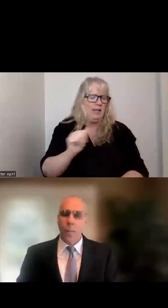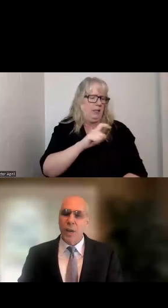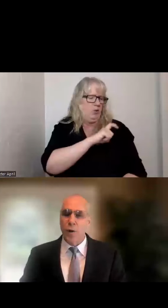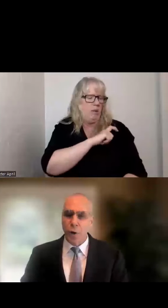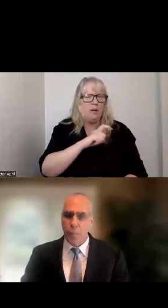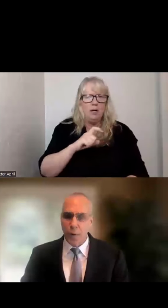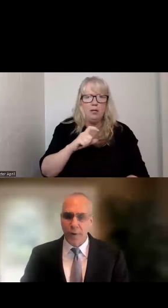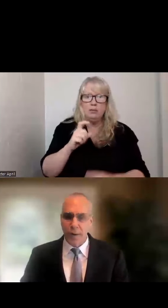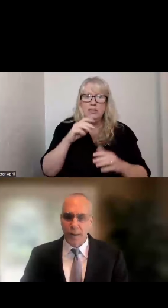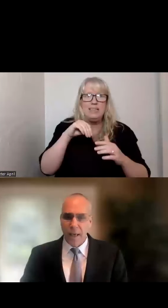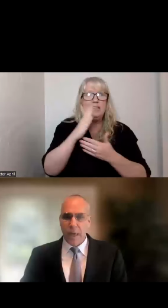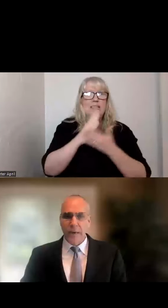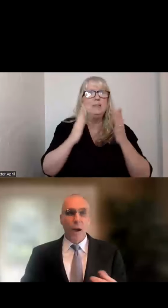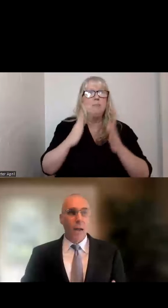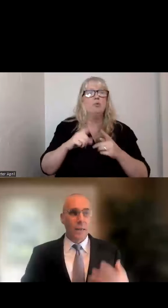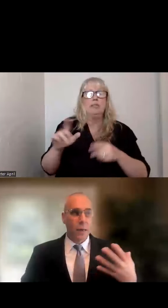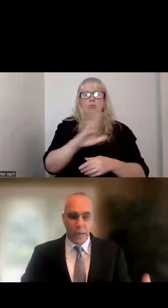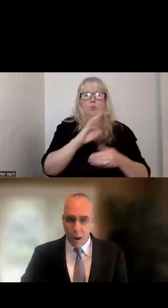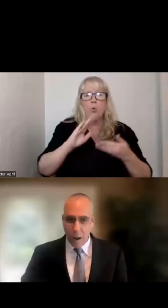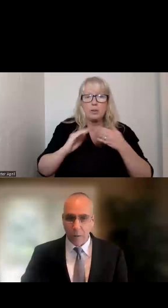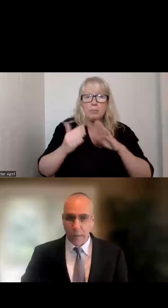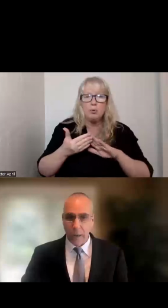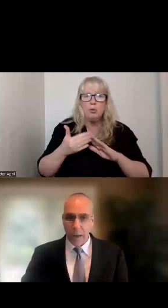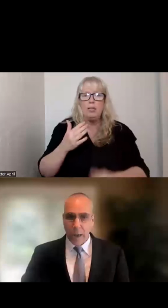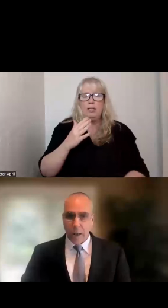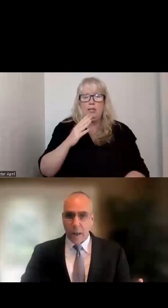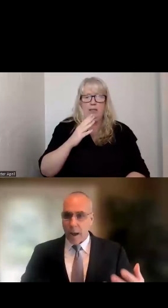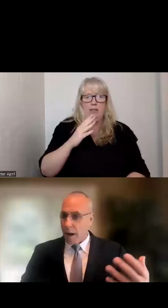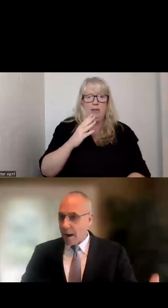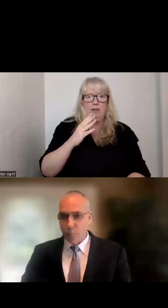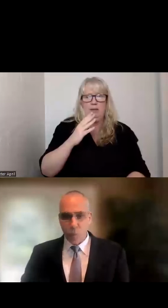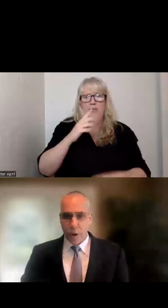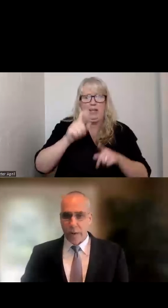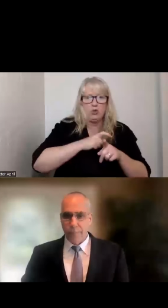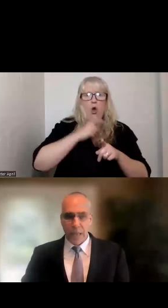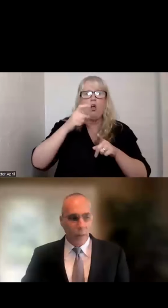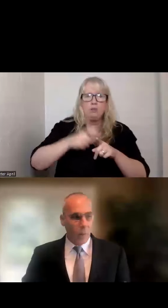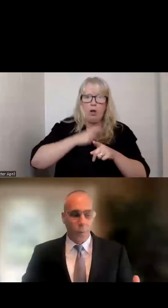SOMEBODY IN THE COMMUNITY THAT IS CONSTANTLY CALLED 911 AND LAW